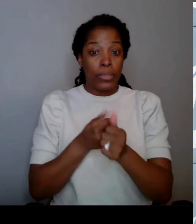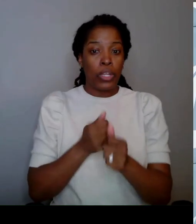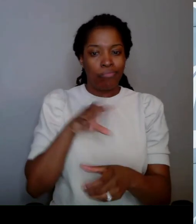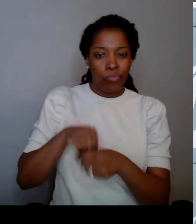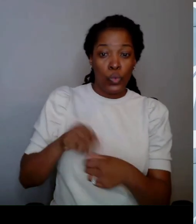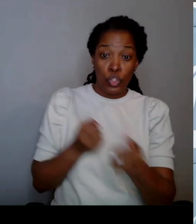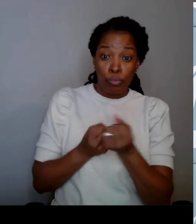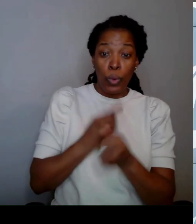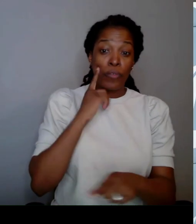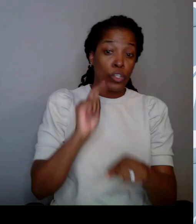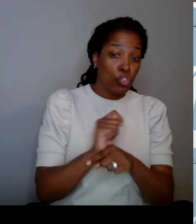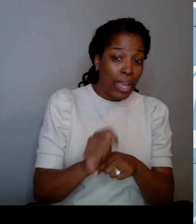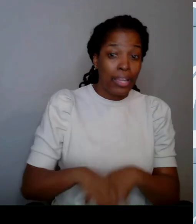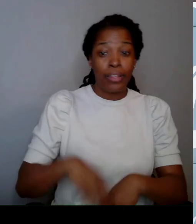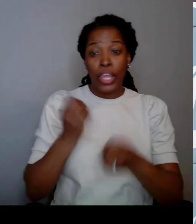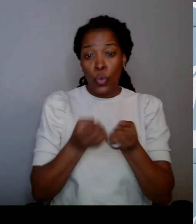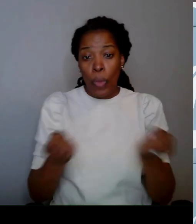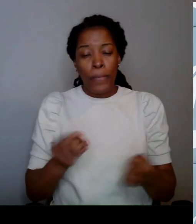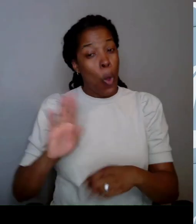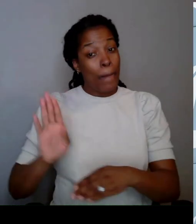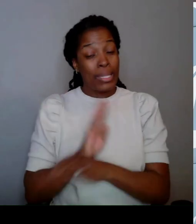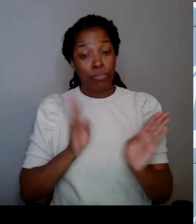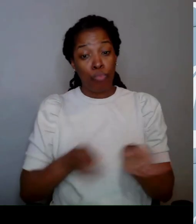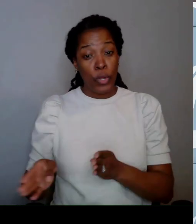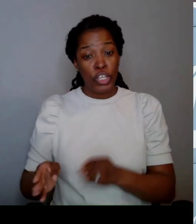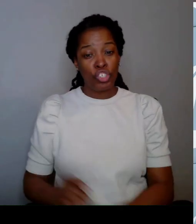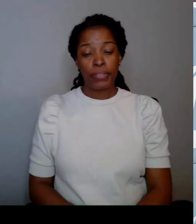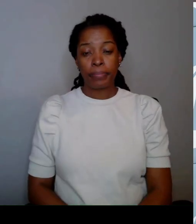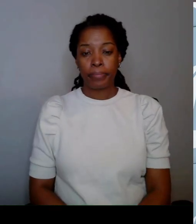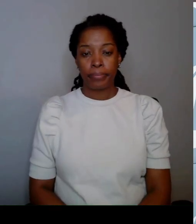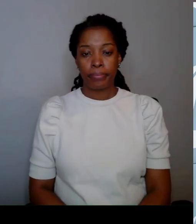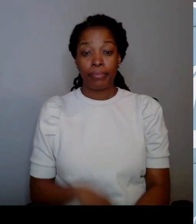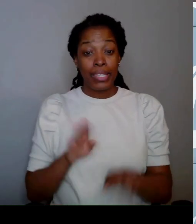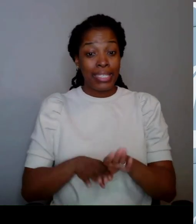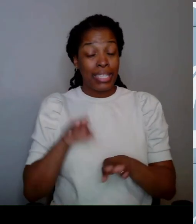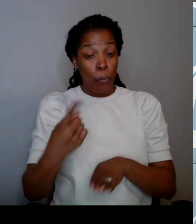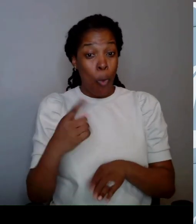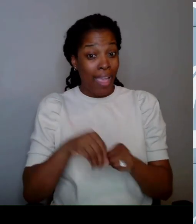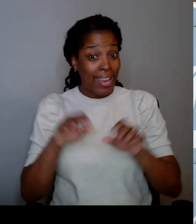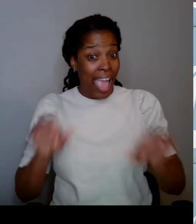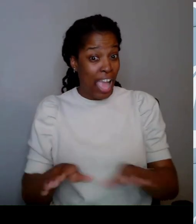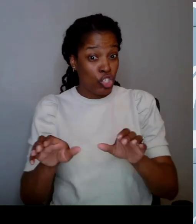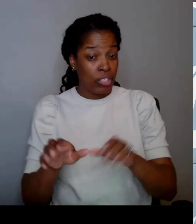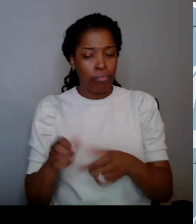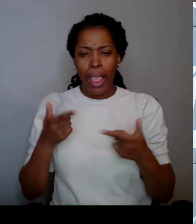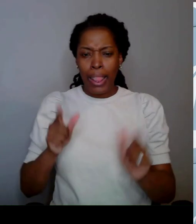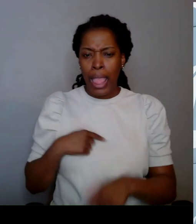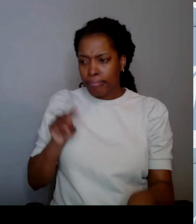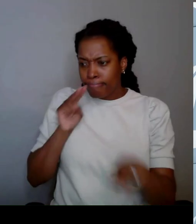Step One in Action Let's explore step one in action through the lens of three different businesses.